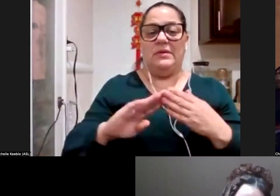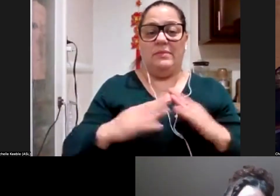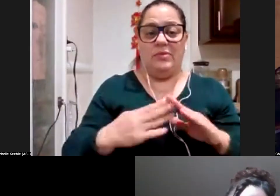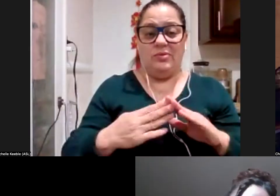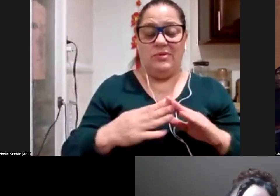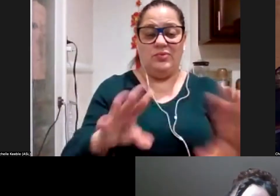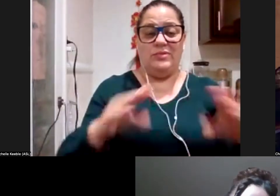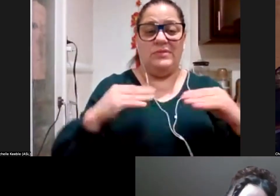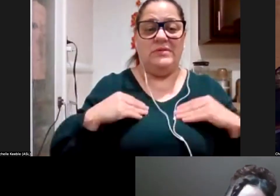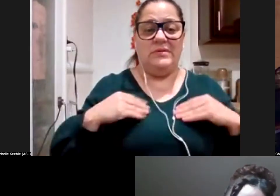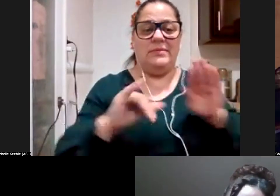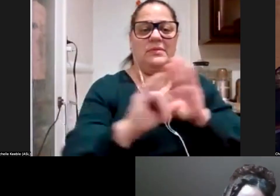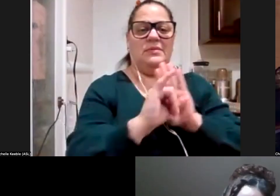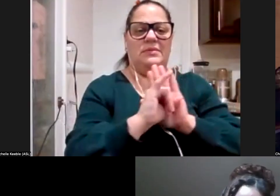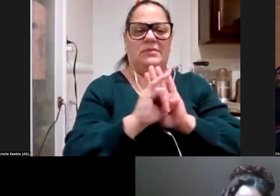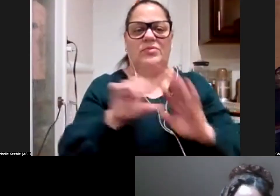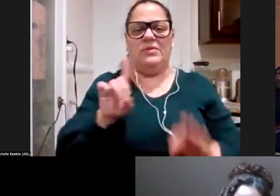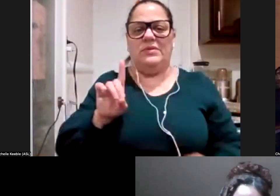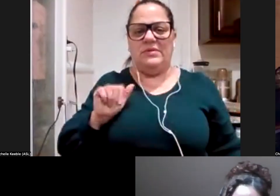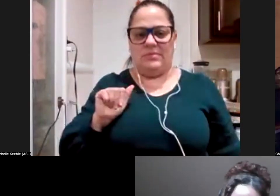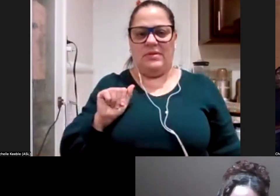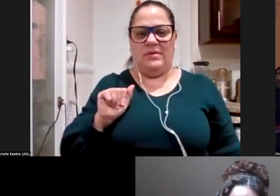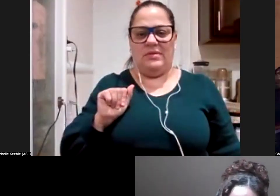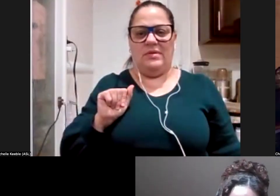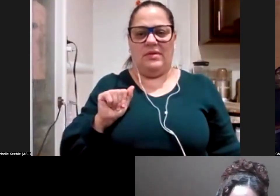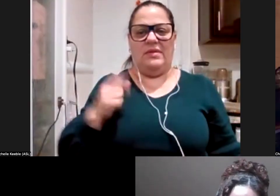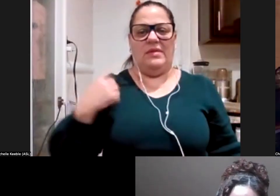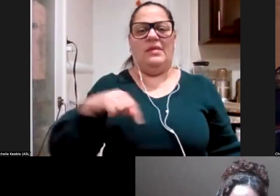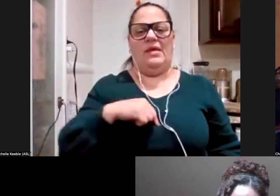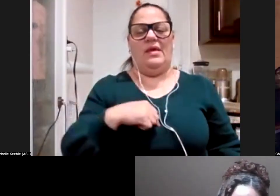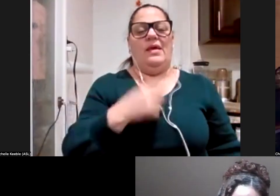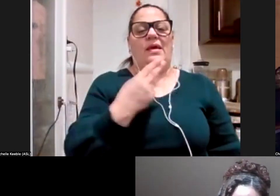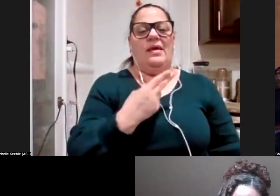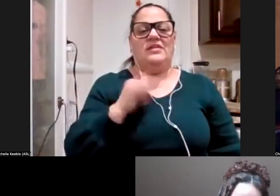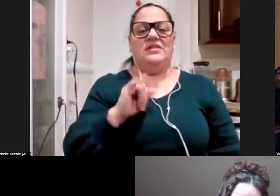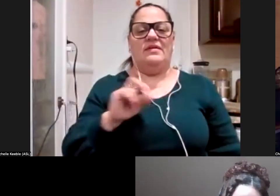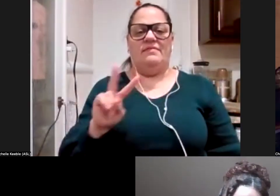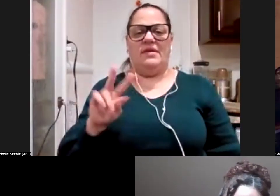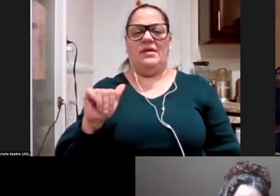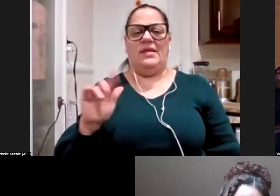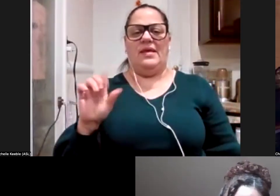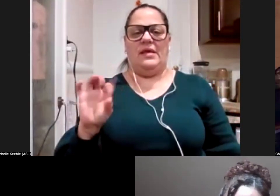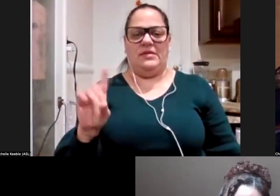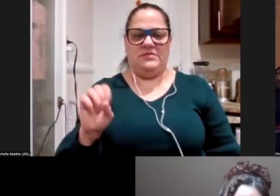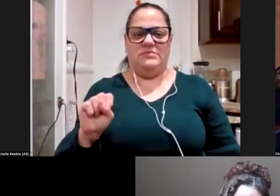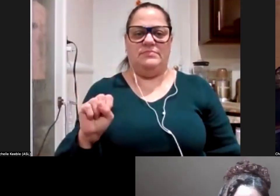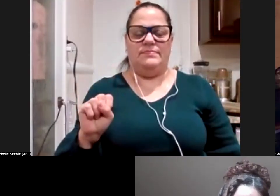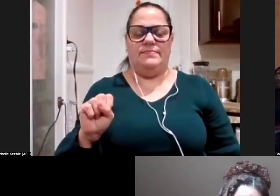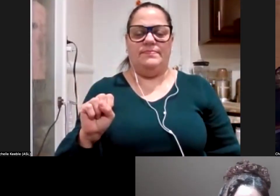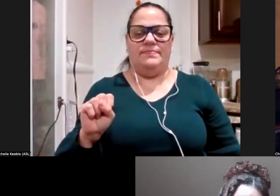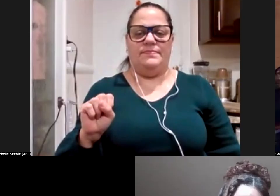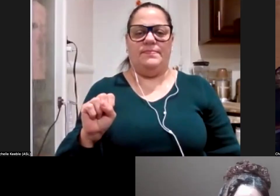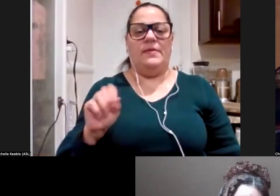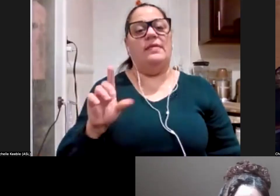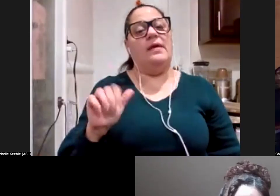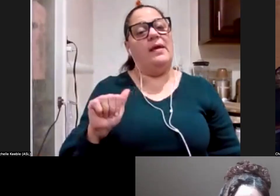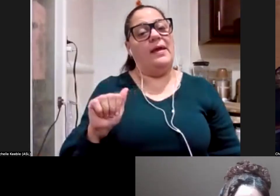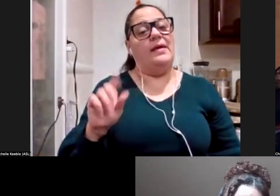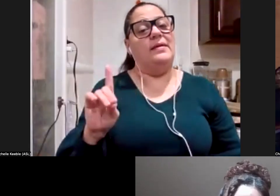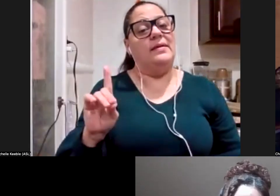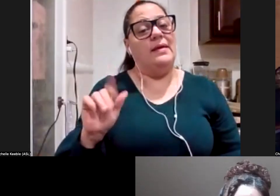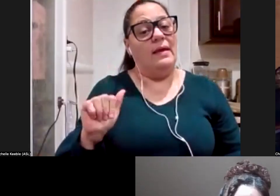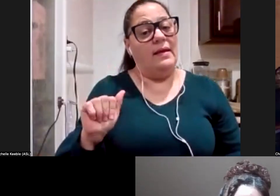with disabilities if as they were diagnosed with HIV and AIDS? um the ADA had not yet passed and